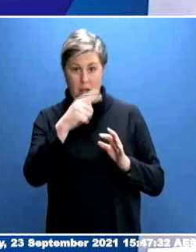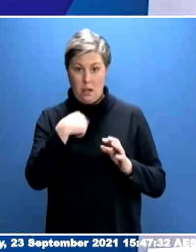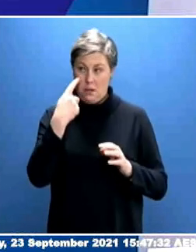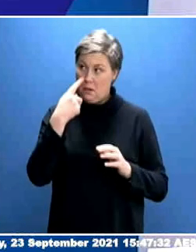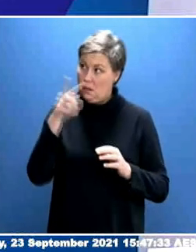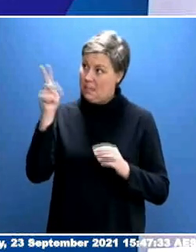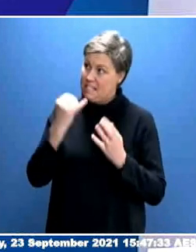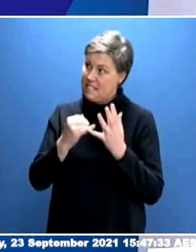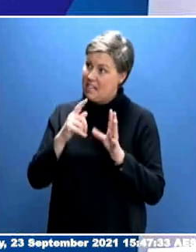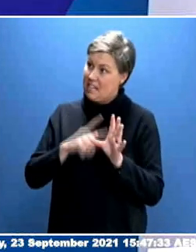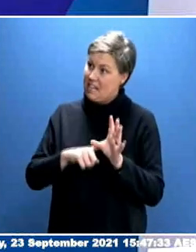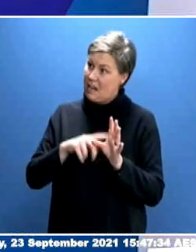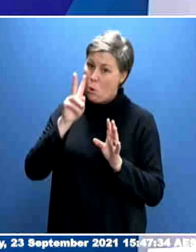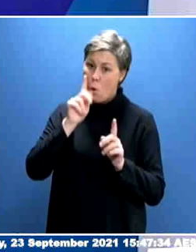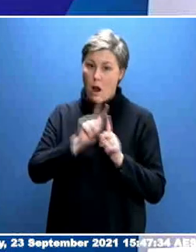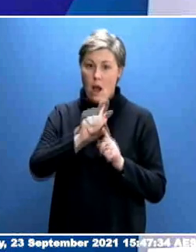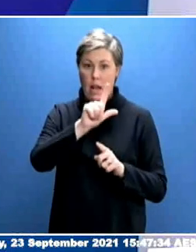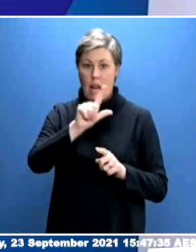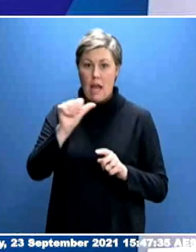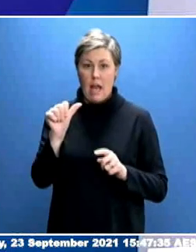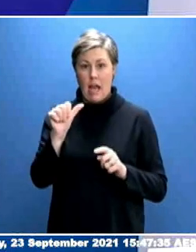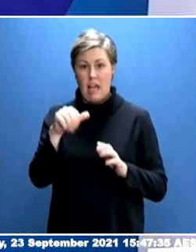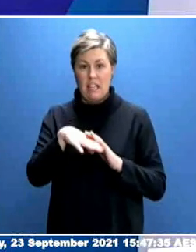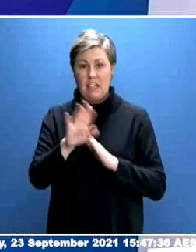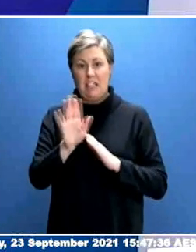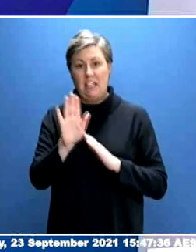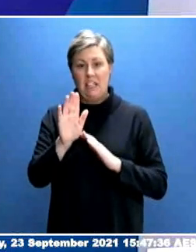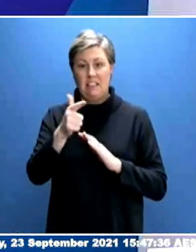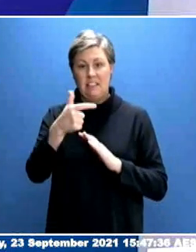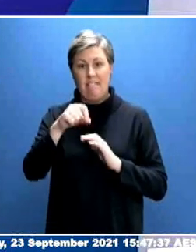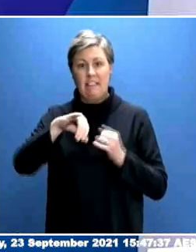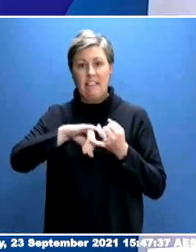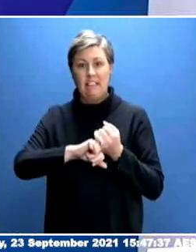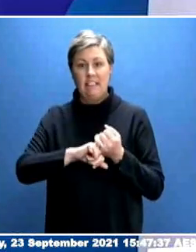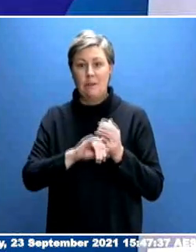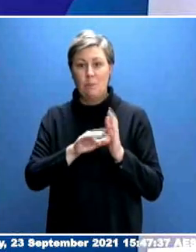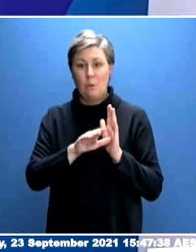like Los Angeles in the mid-1970s presumably because they're burning off.